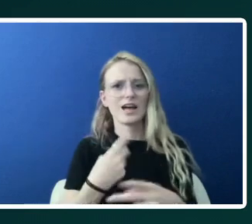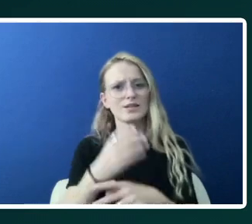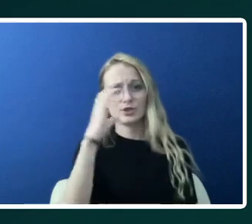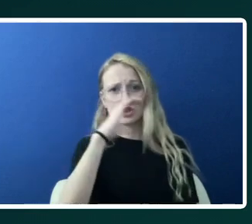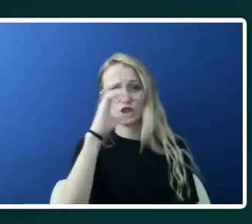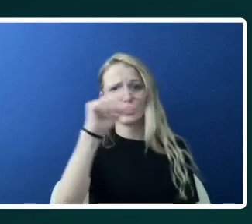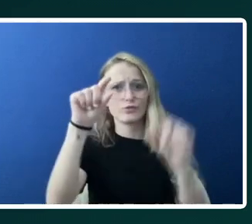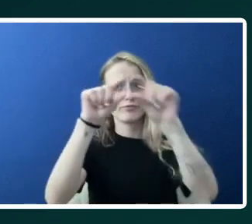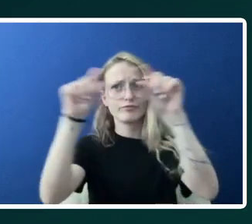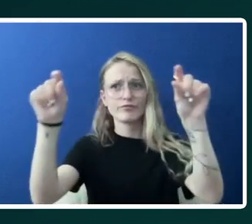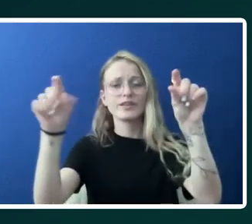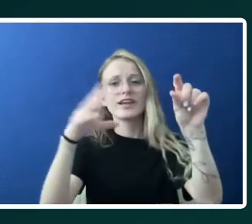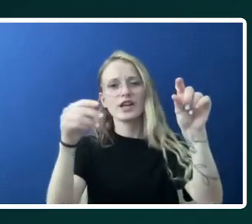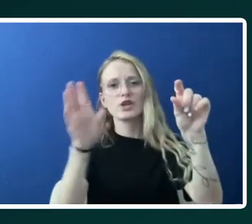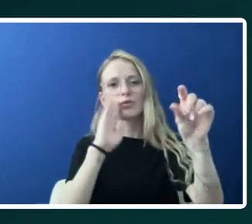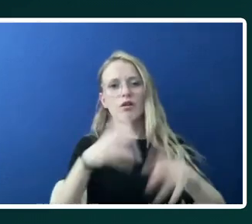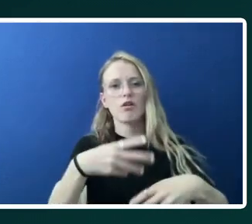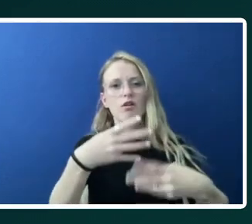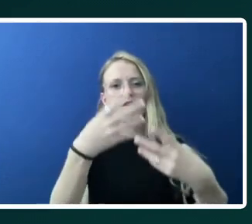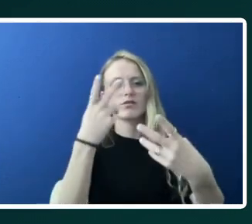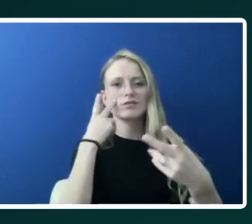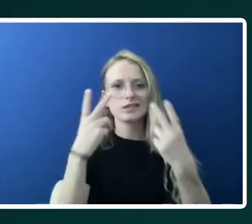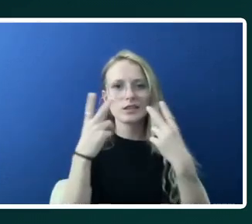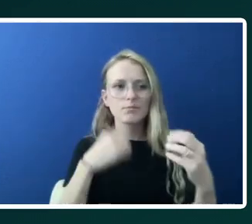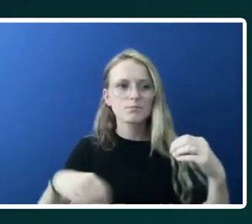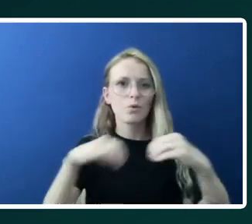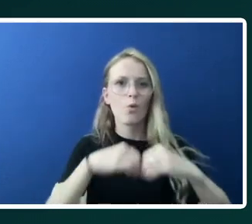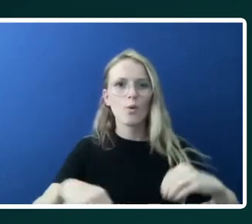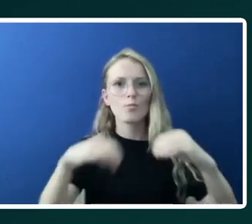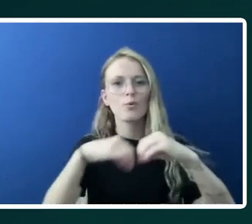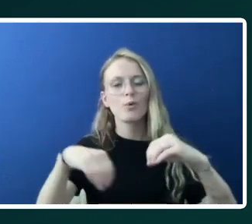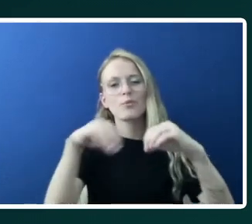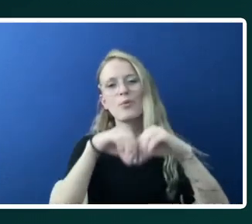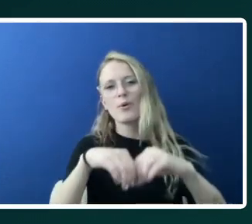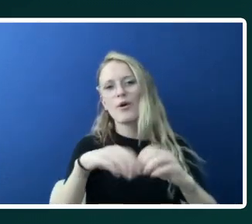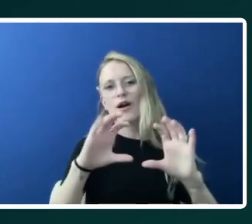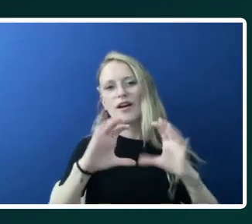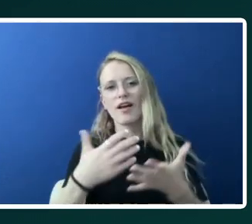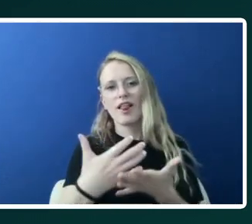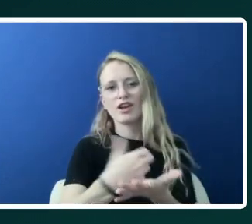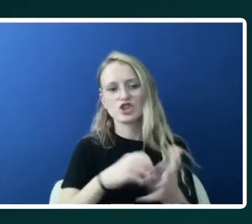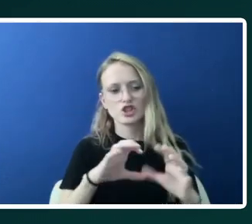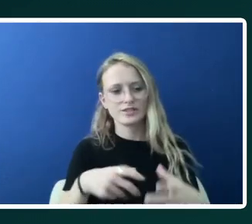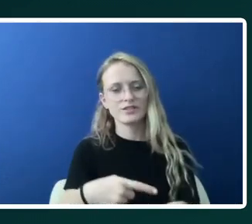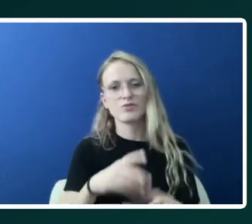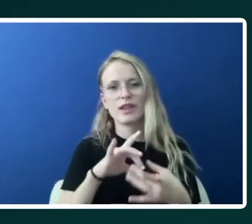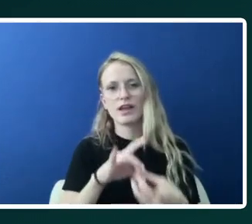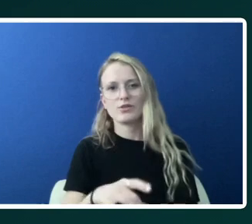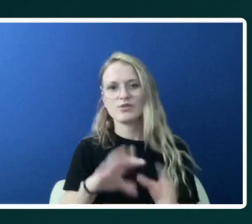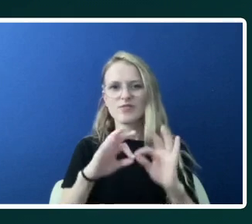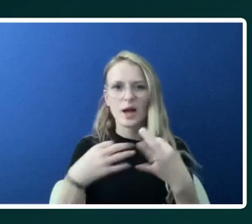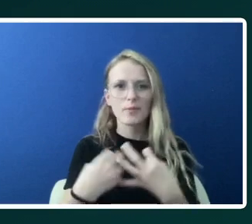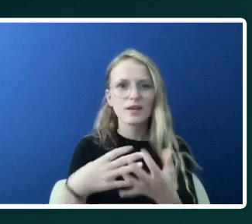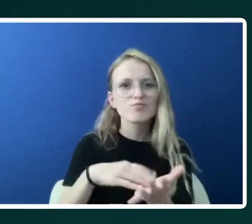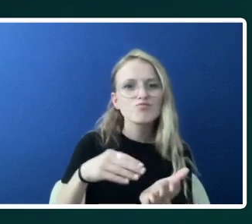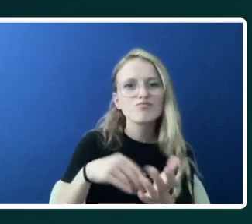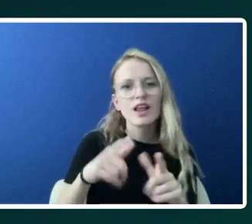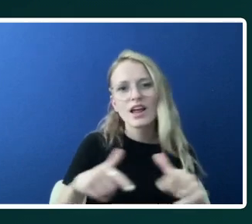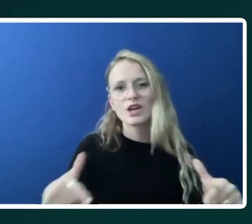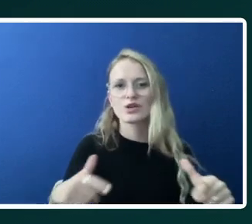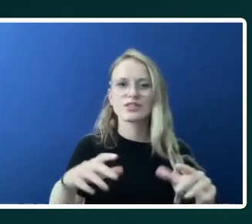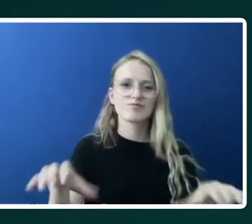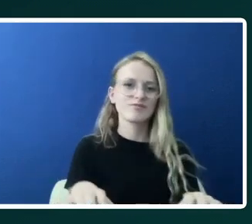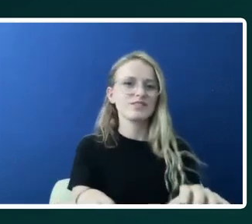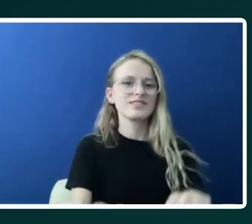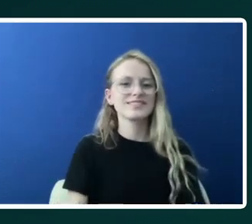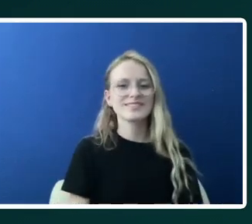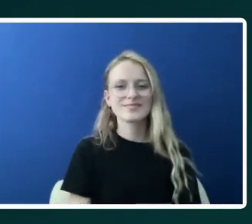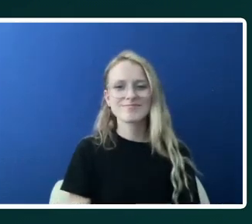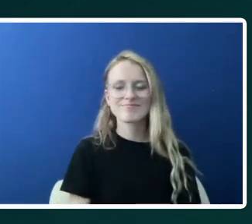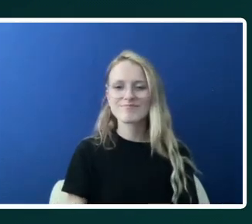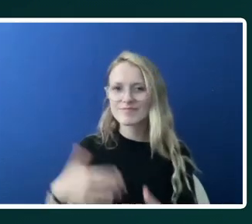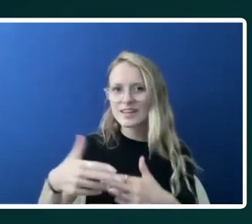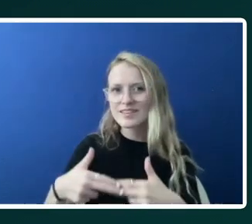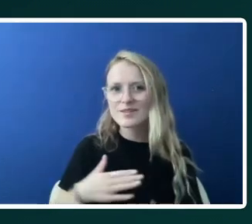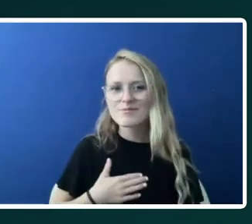more collections that have to do with family literacy activities. Next slide, please.